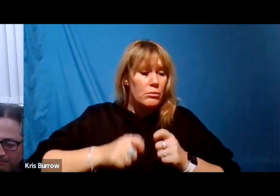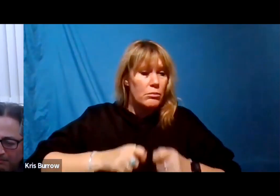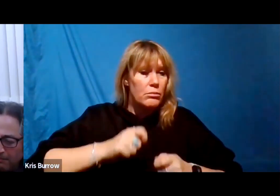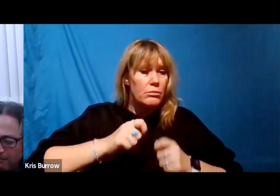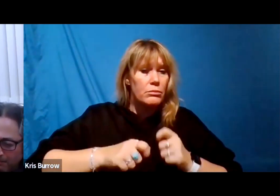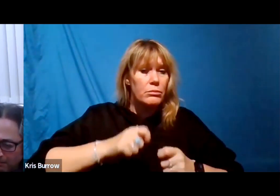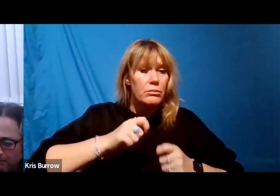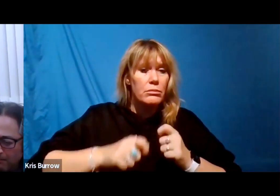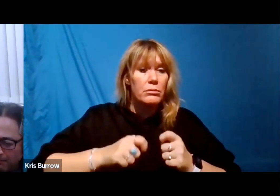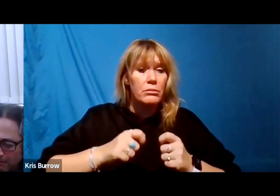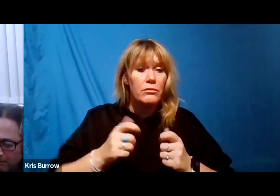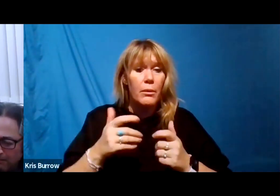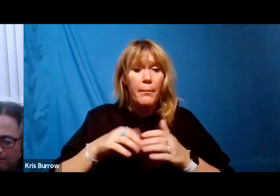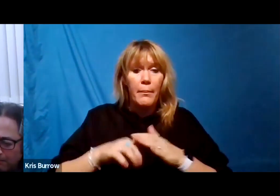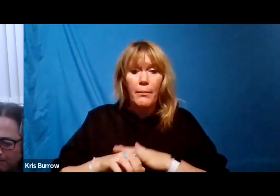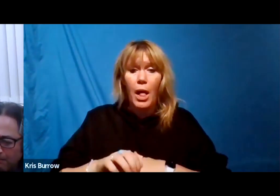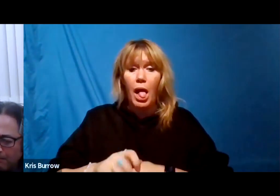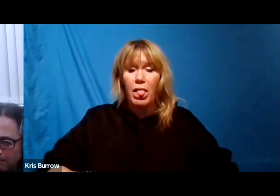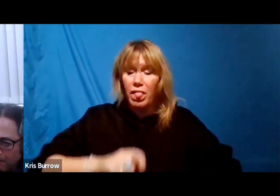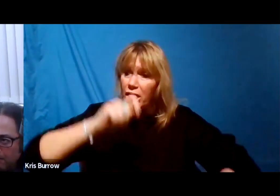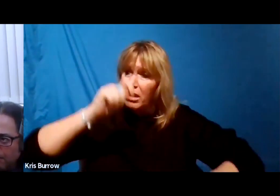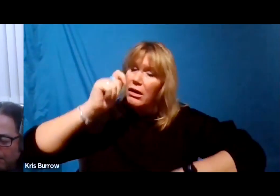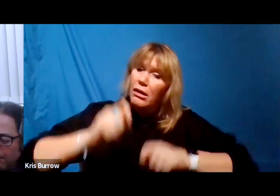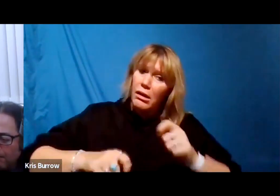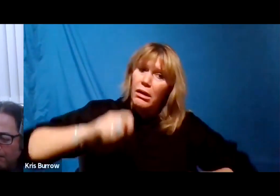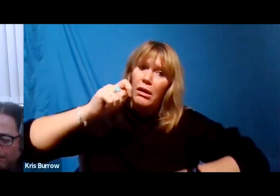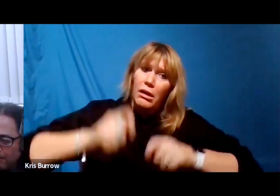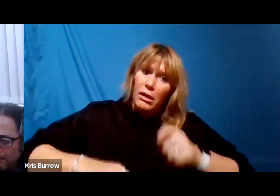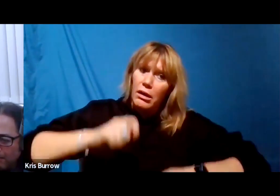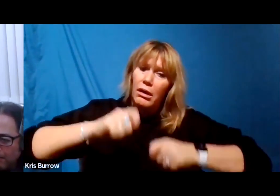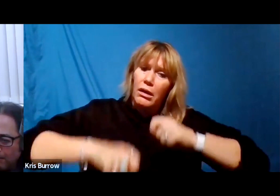Triple dunked on all your friends